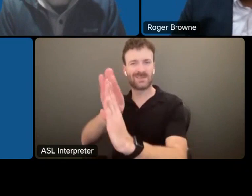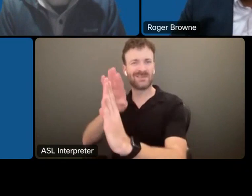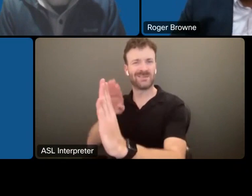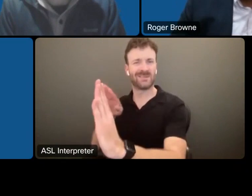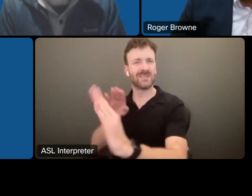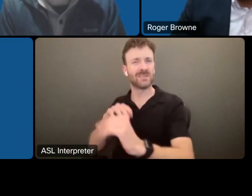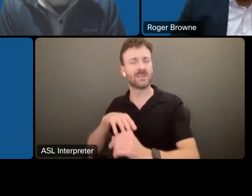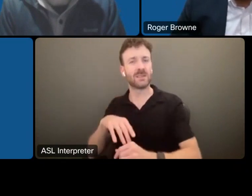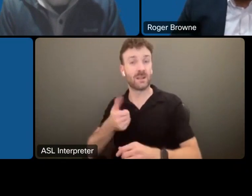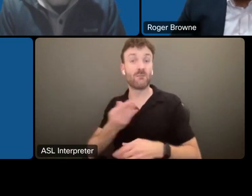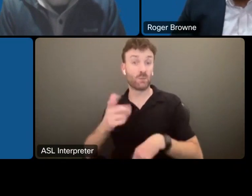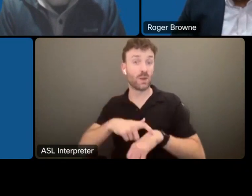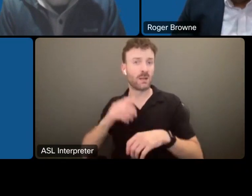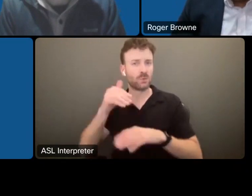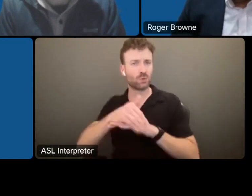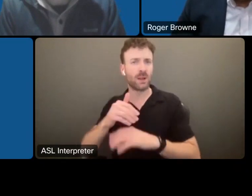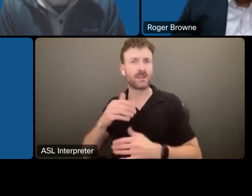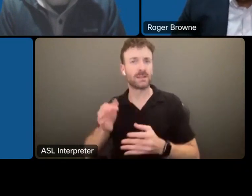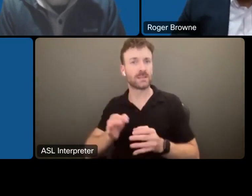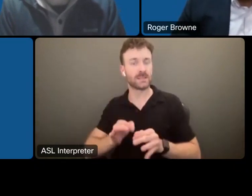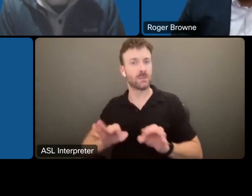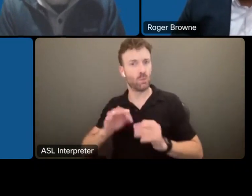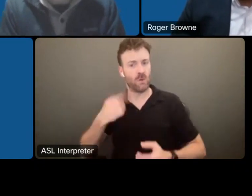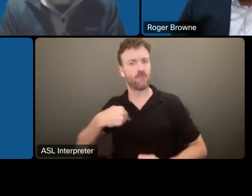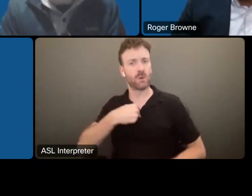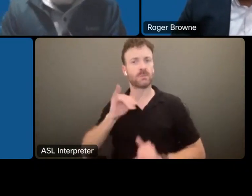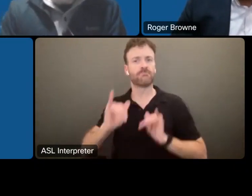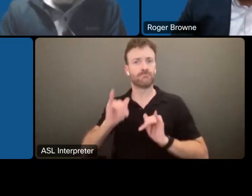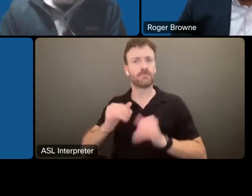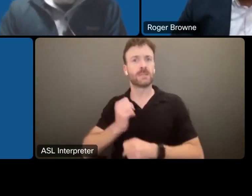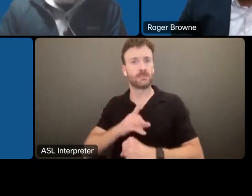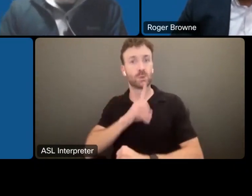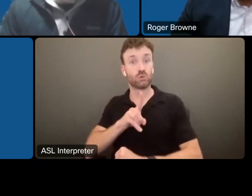evening about the imperative nature for us to really, really make sure that when those